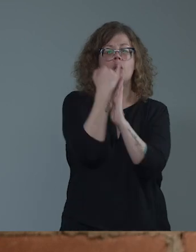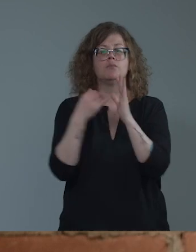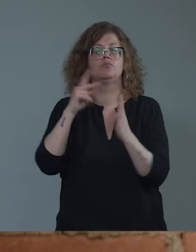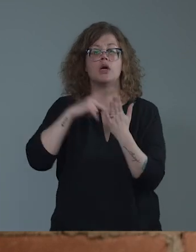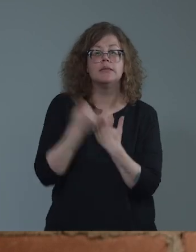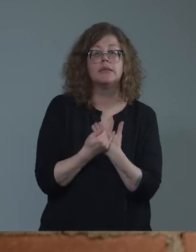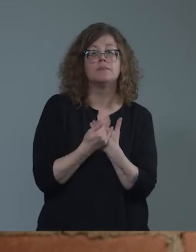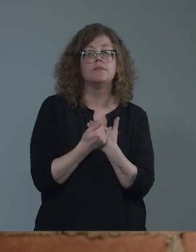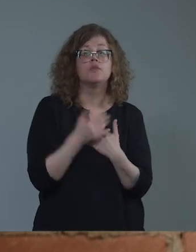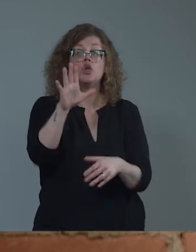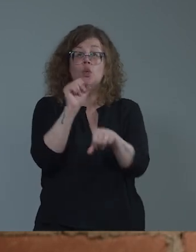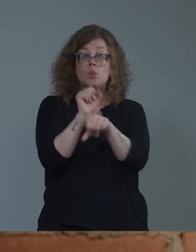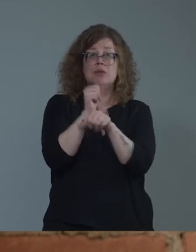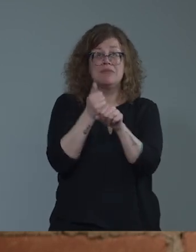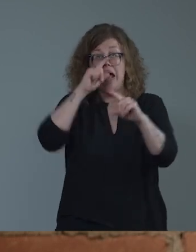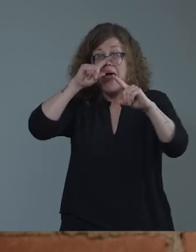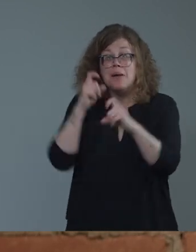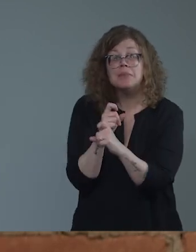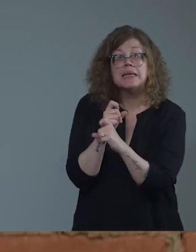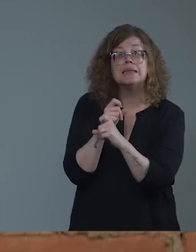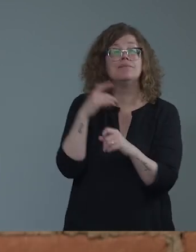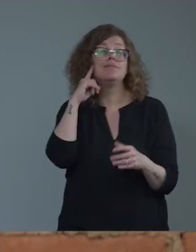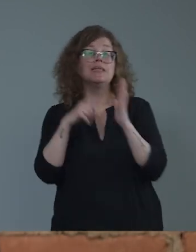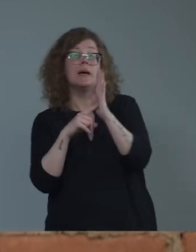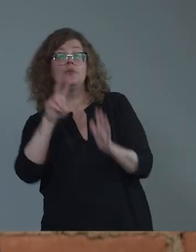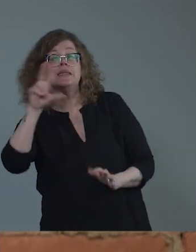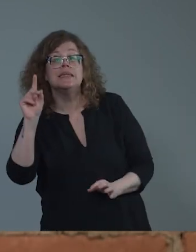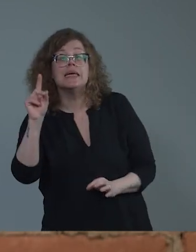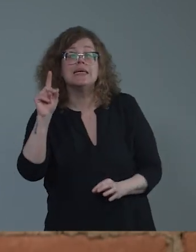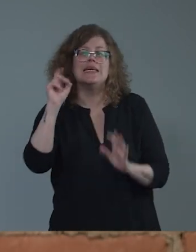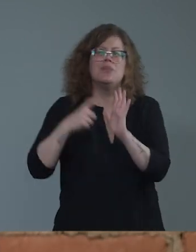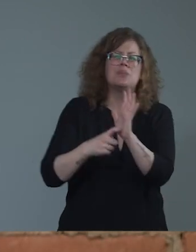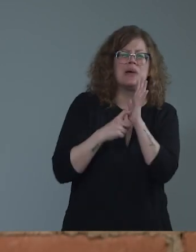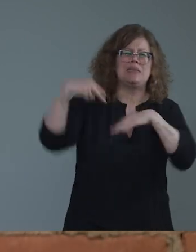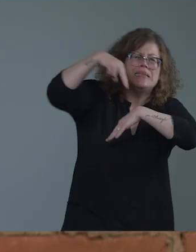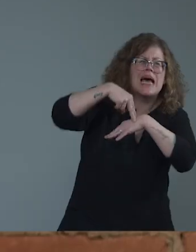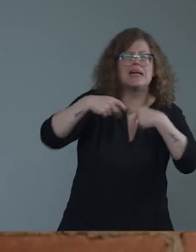to spend in the budget. It's going to show how you're going to make that concept a reality.